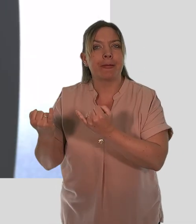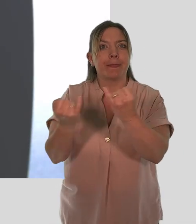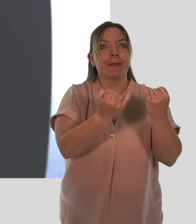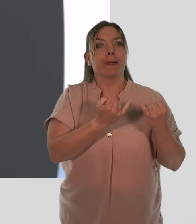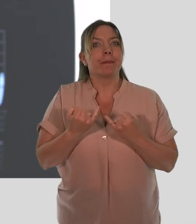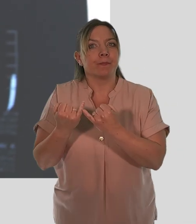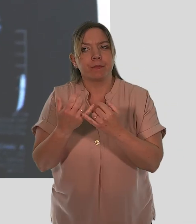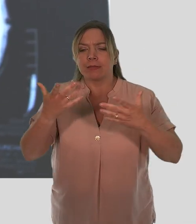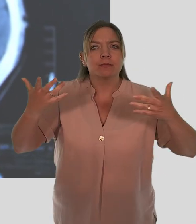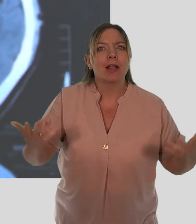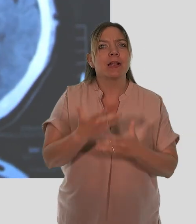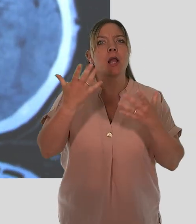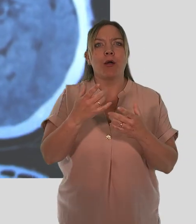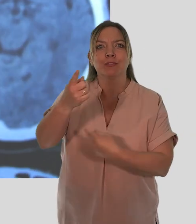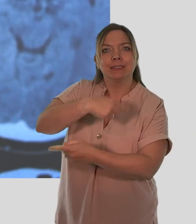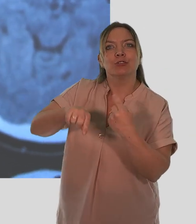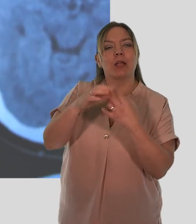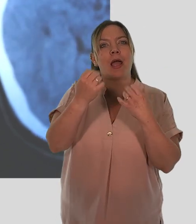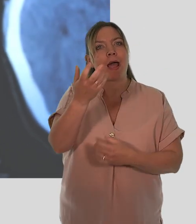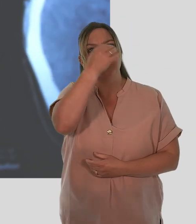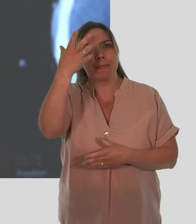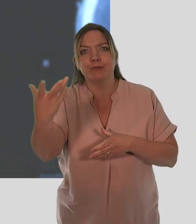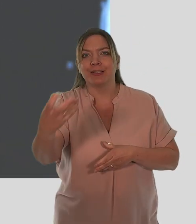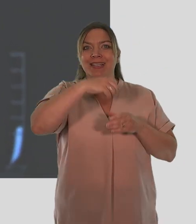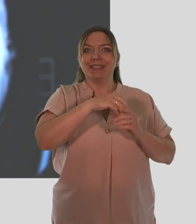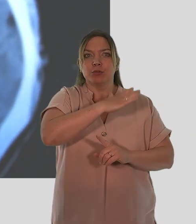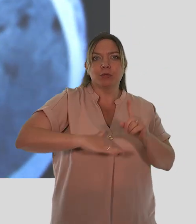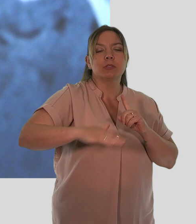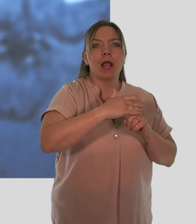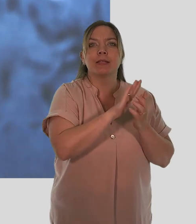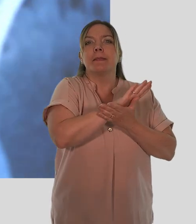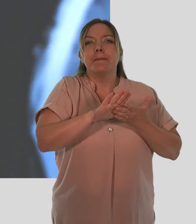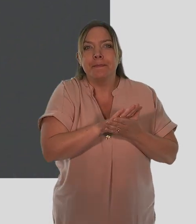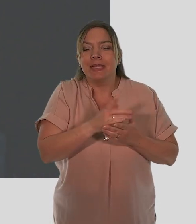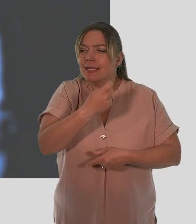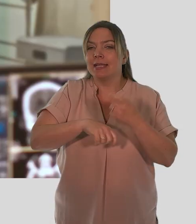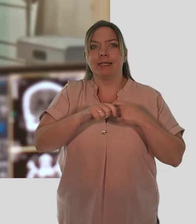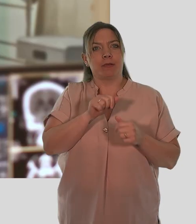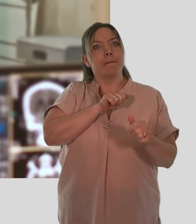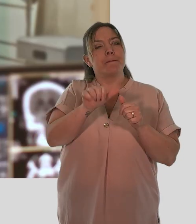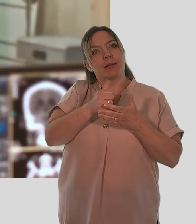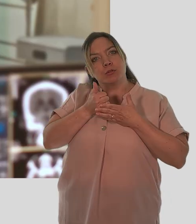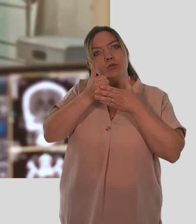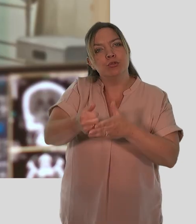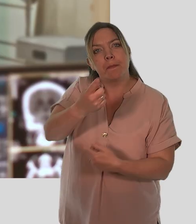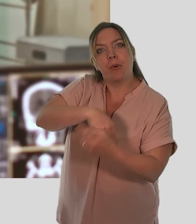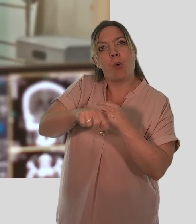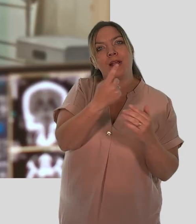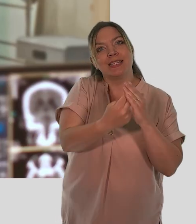National dementia screening tools may also help improve diagnosis in racial and ethnic populations living in the region.